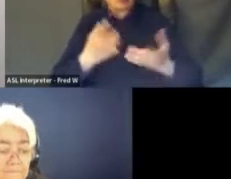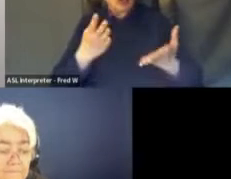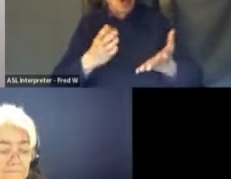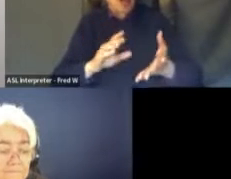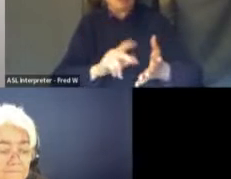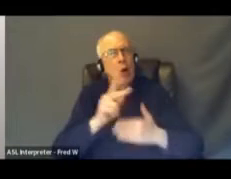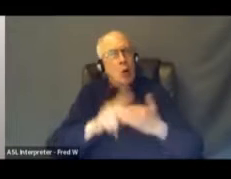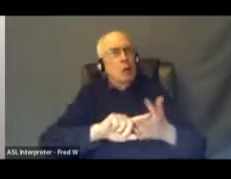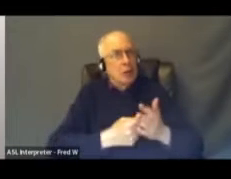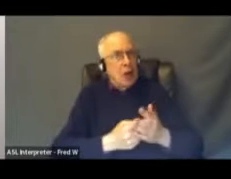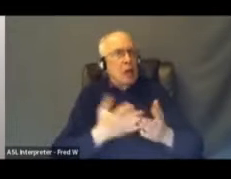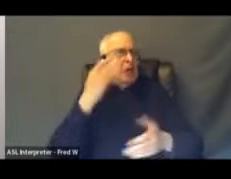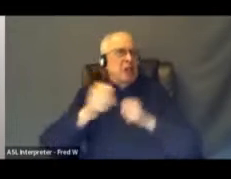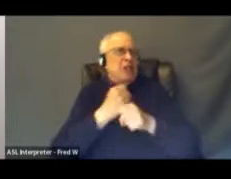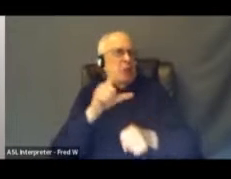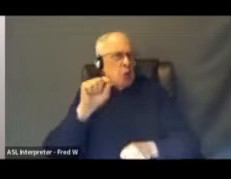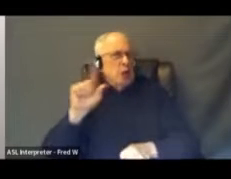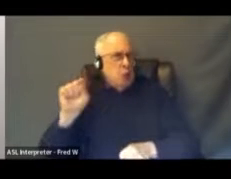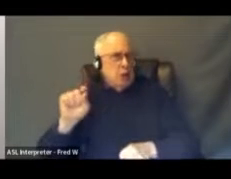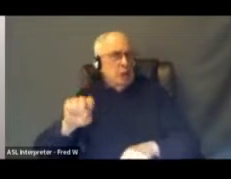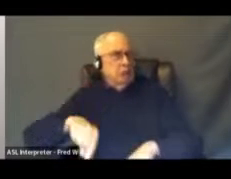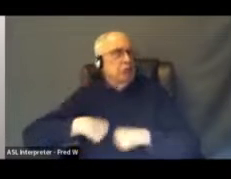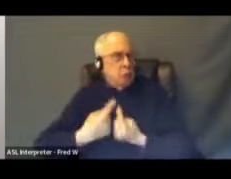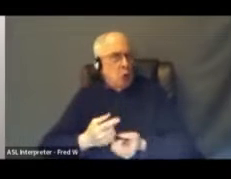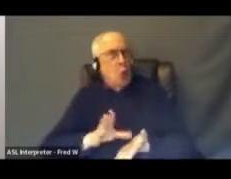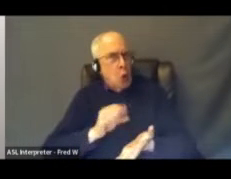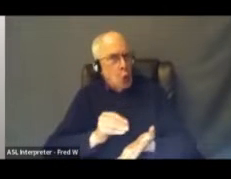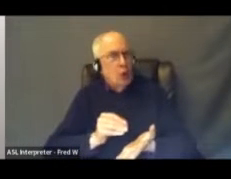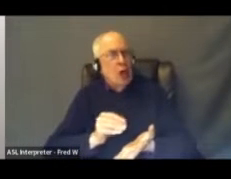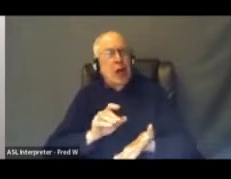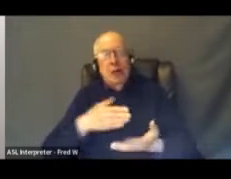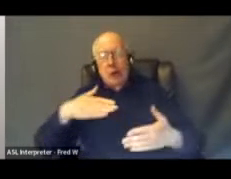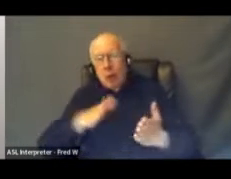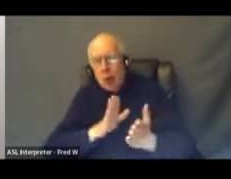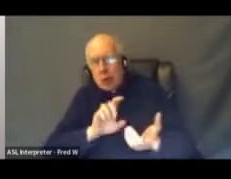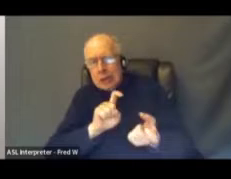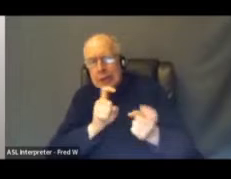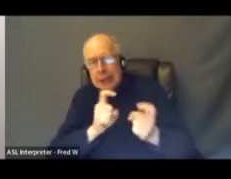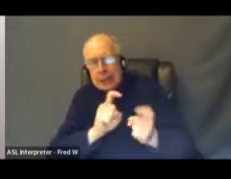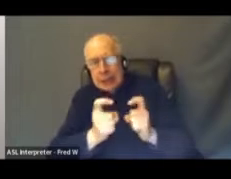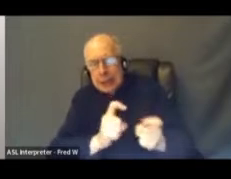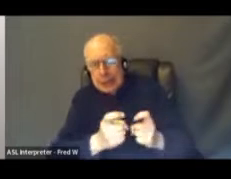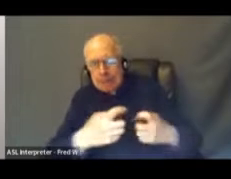2020. And therefore we've been adapting our approach to the way that we are asking questions,